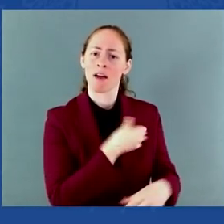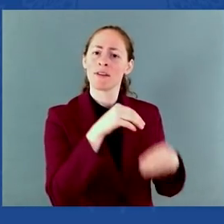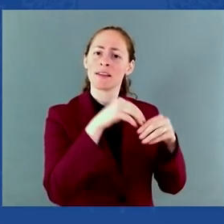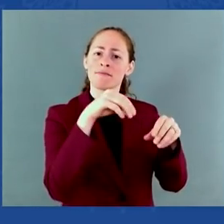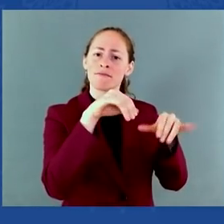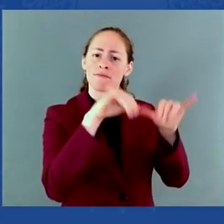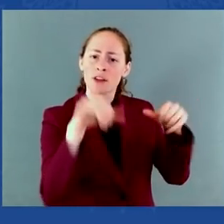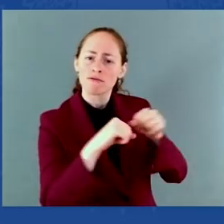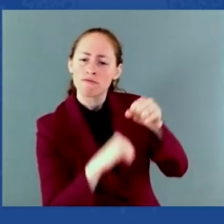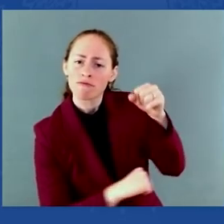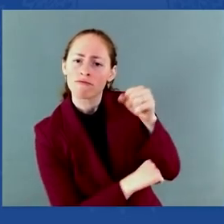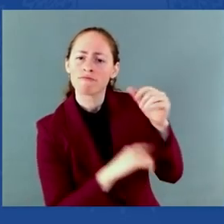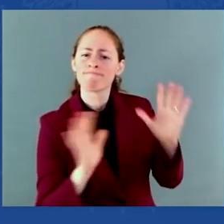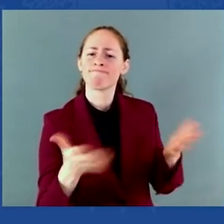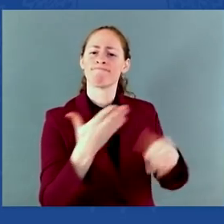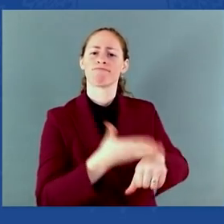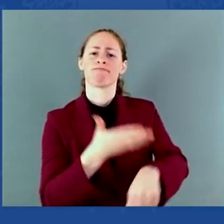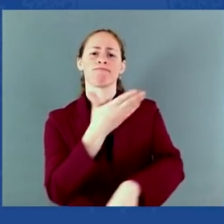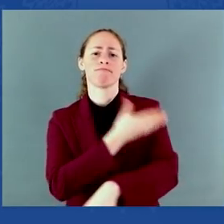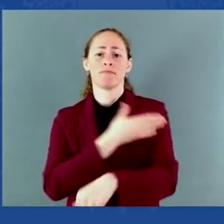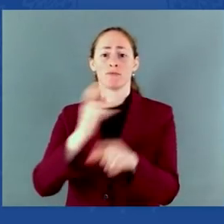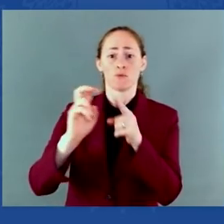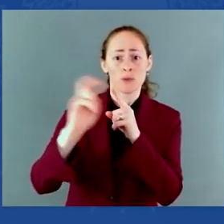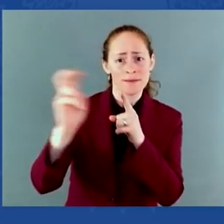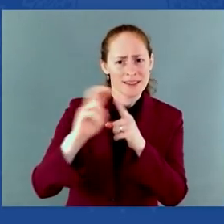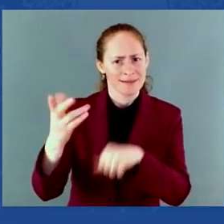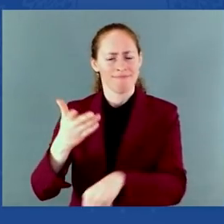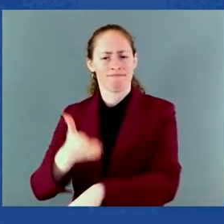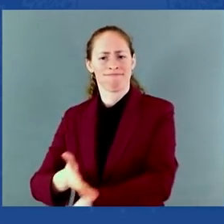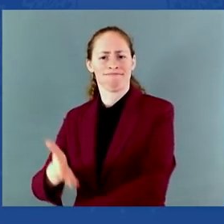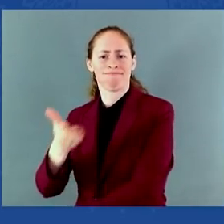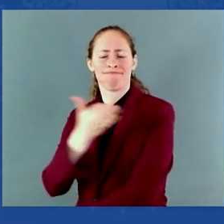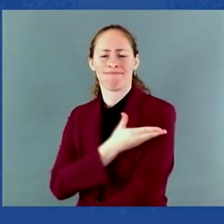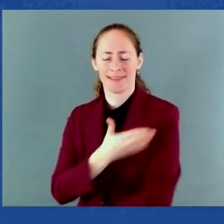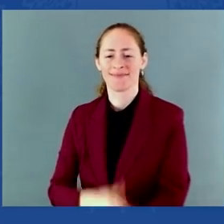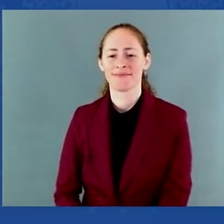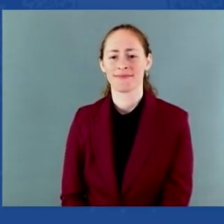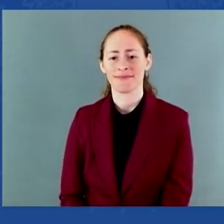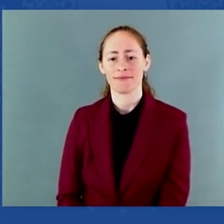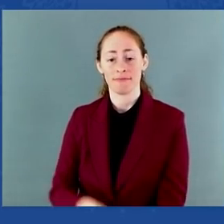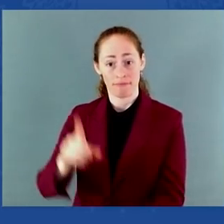The bill provides a 24 percent increase in funding for each of the core federal highway programs.